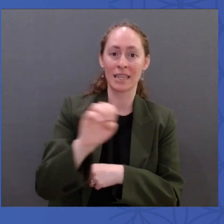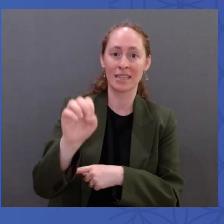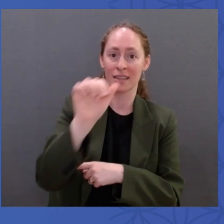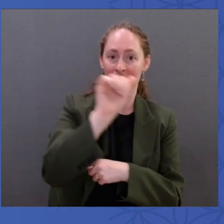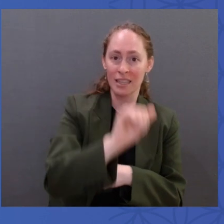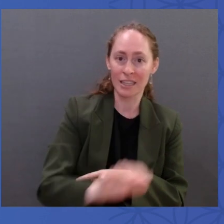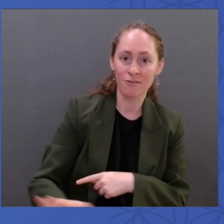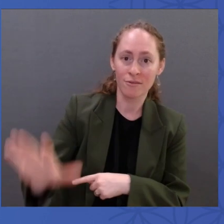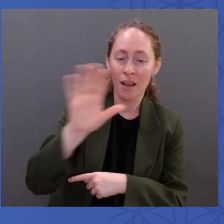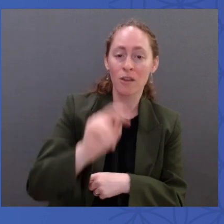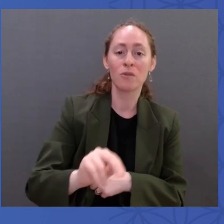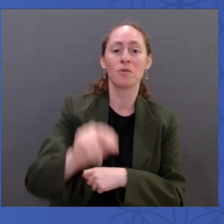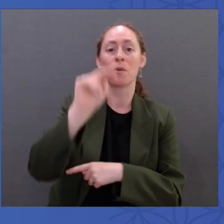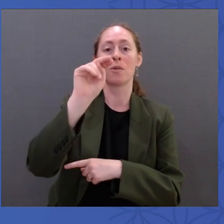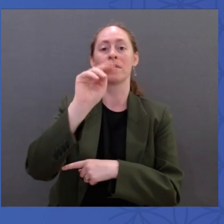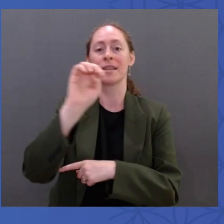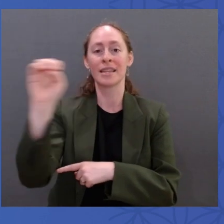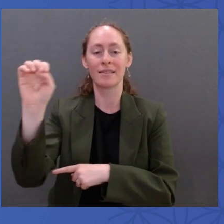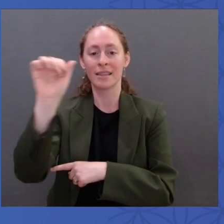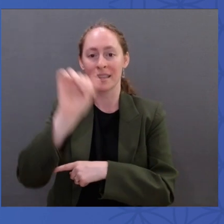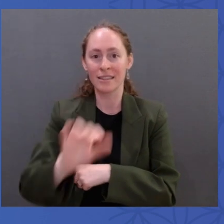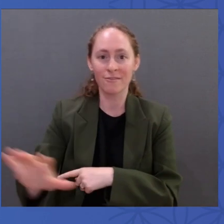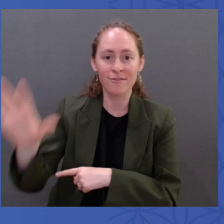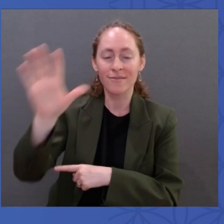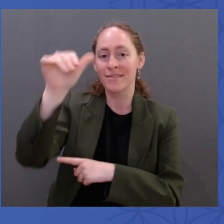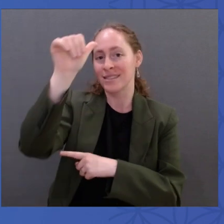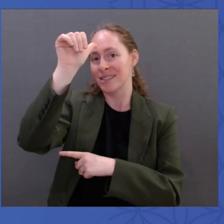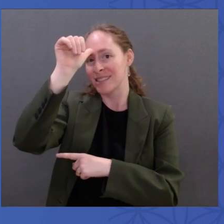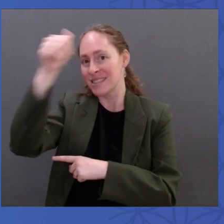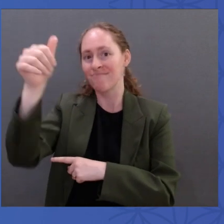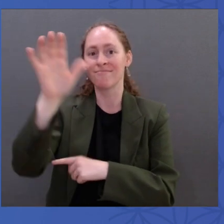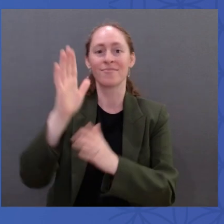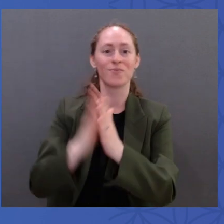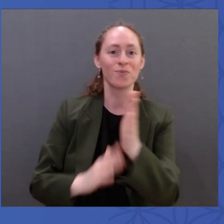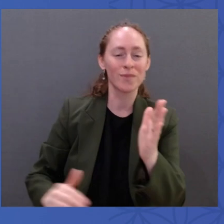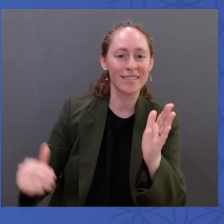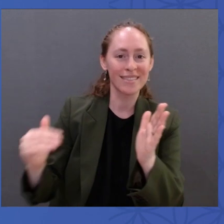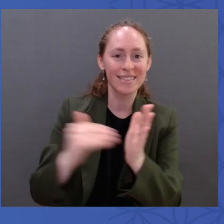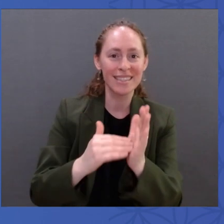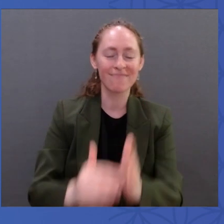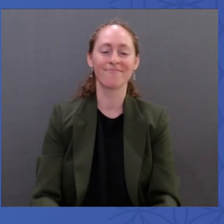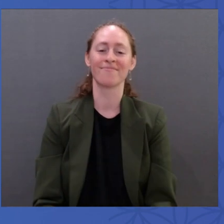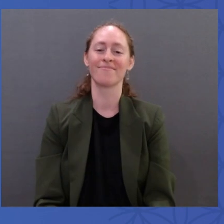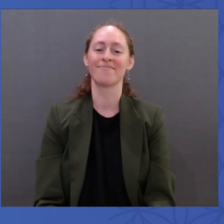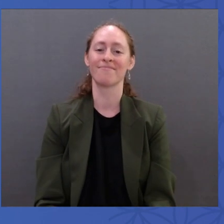And we look forward to working with you all. Thank you very much. Secretary Blinken: Thank you, Mr. Secretary.